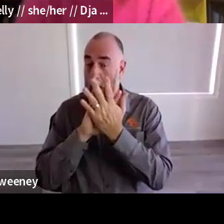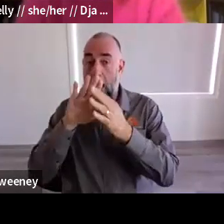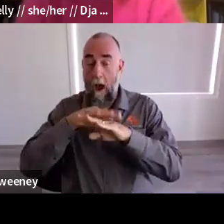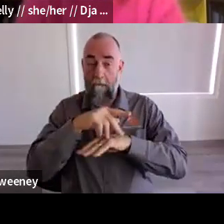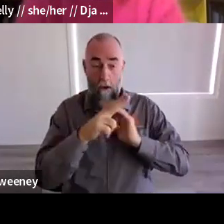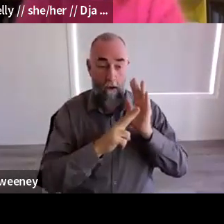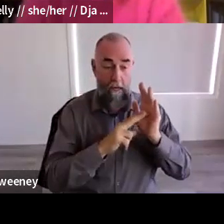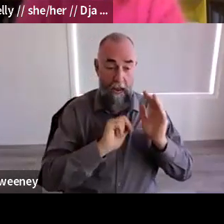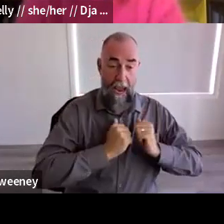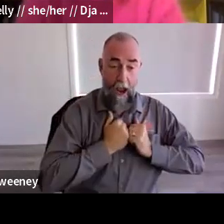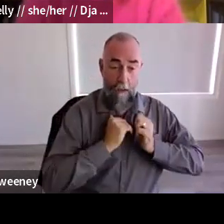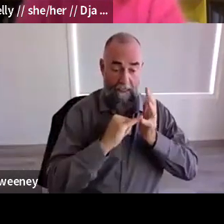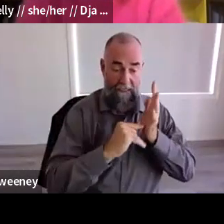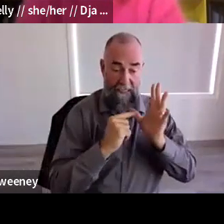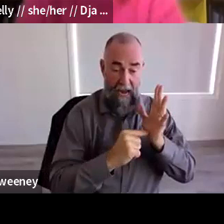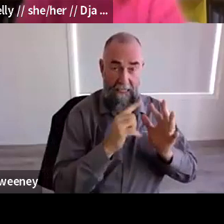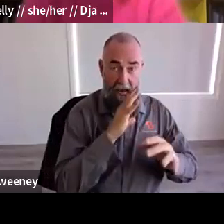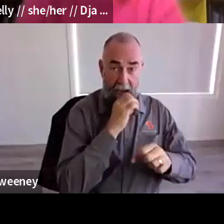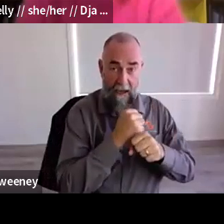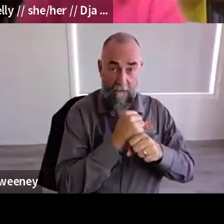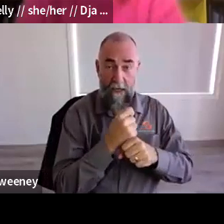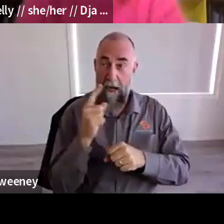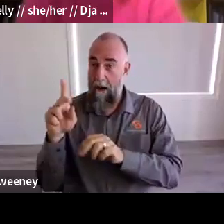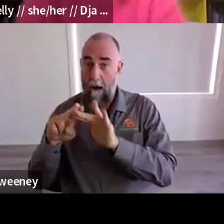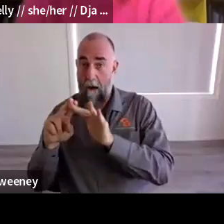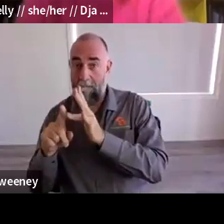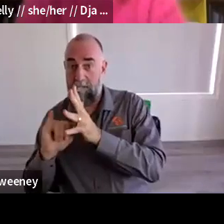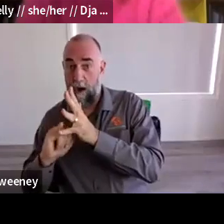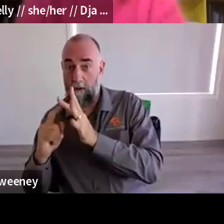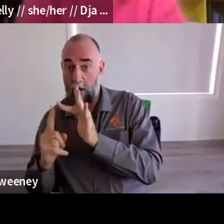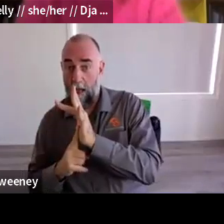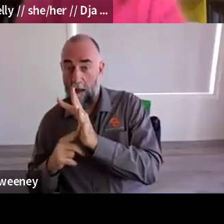who runs this town. And there's - there's - it's a very kind of muddy,